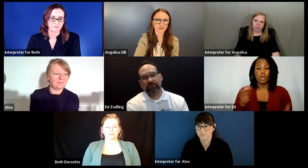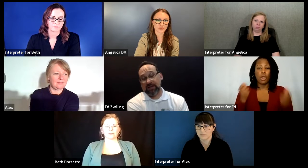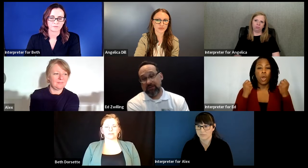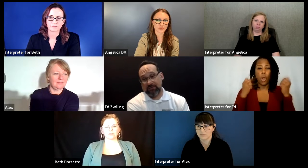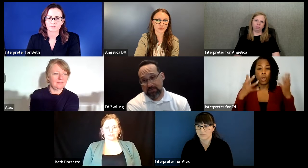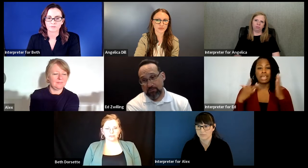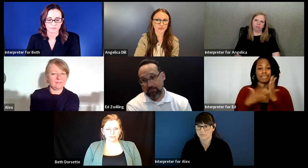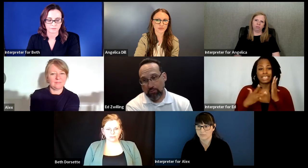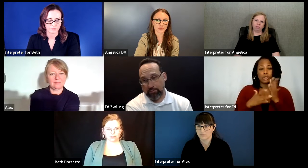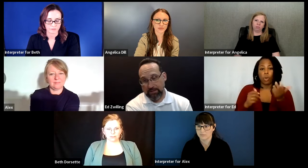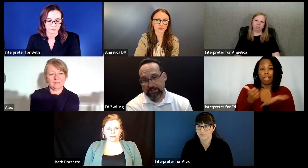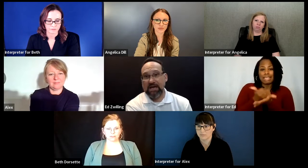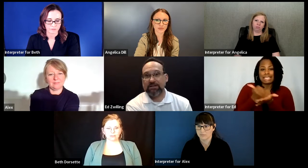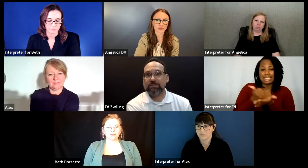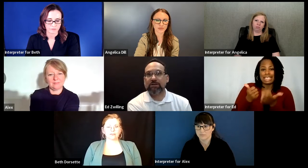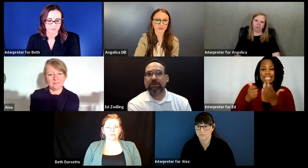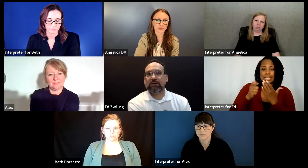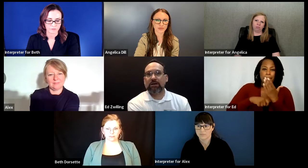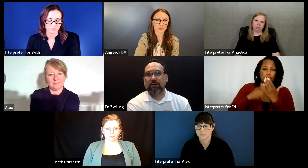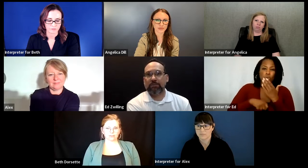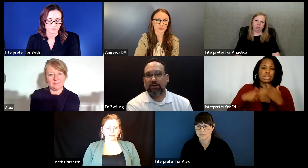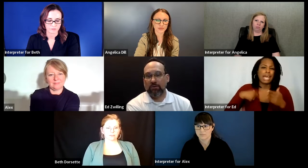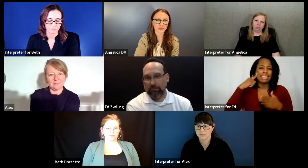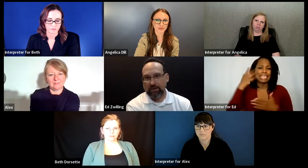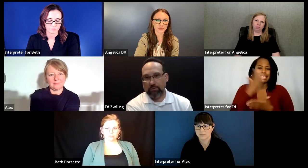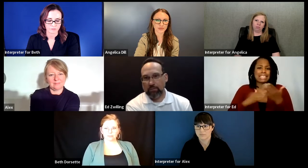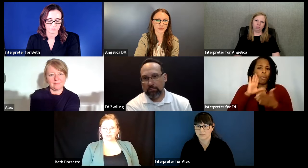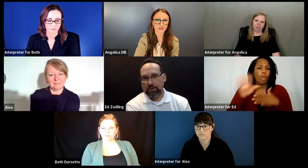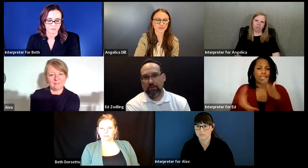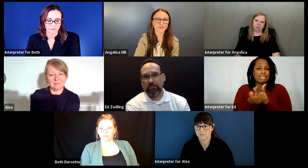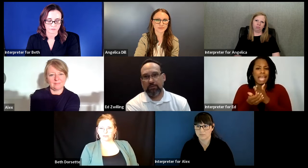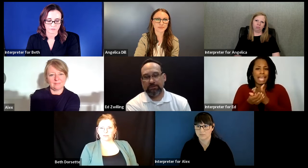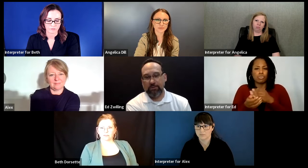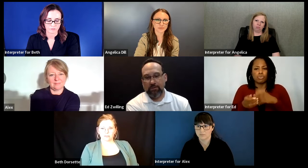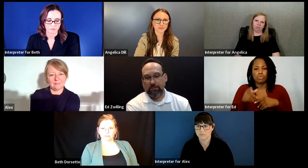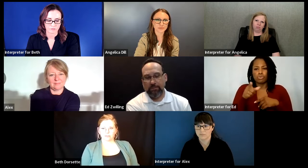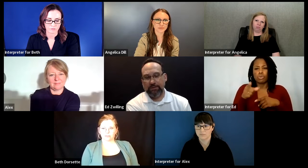And I think some of them will be attached here or available through this seminar.